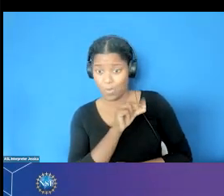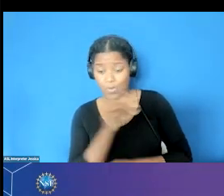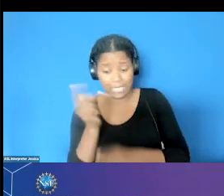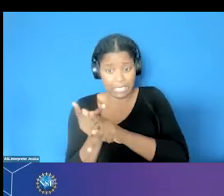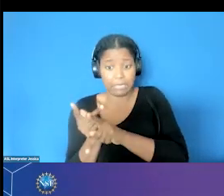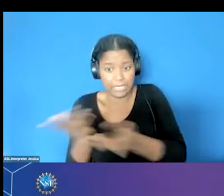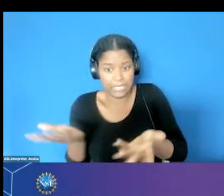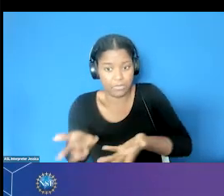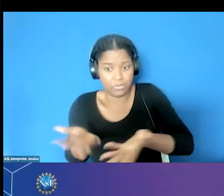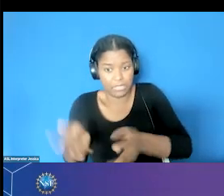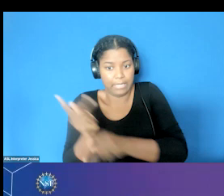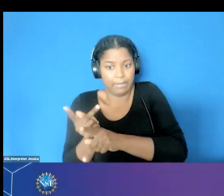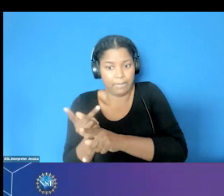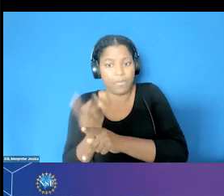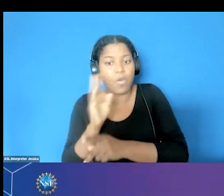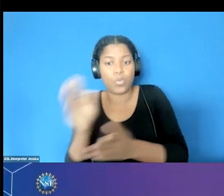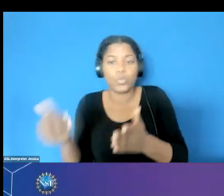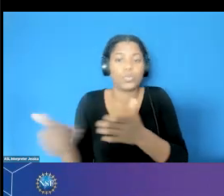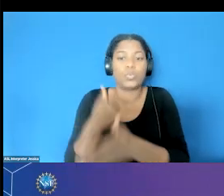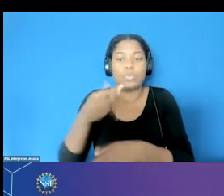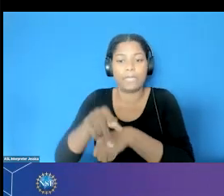no, we're going to keep the award. And we're going to appoint a new PI.